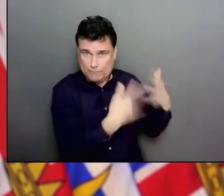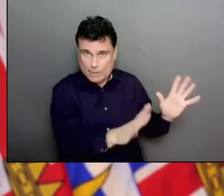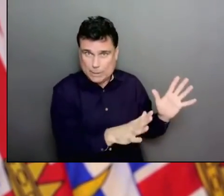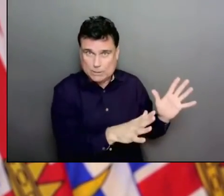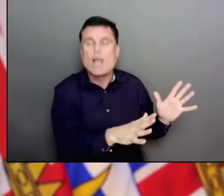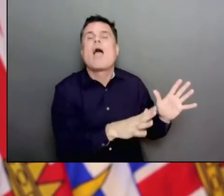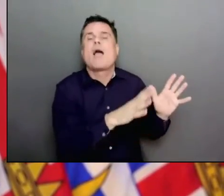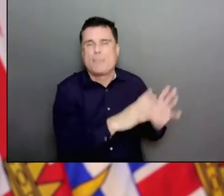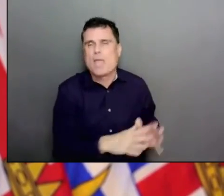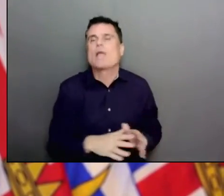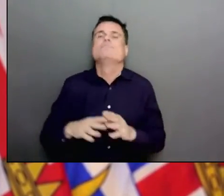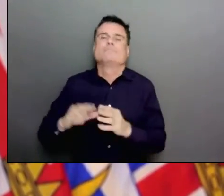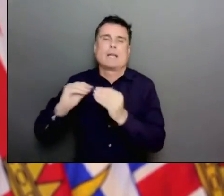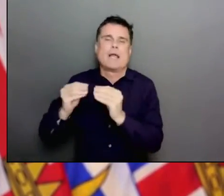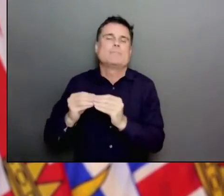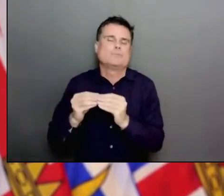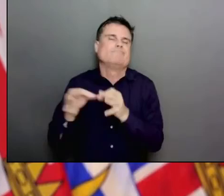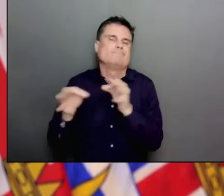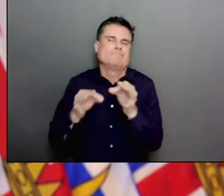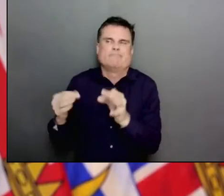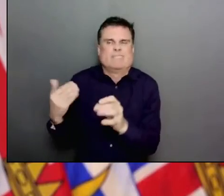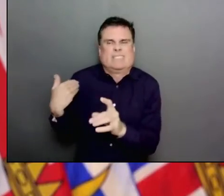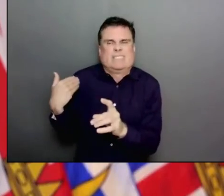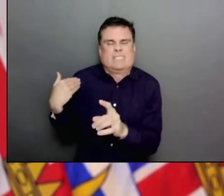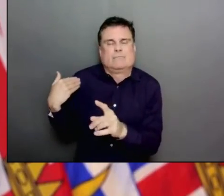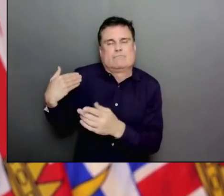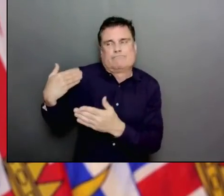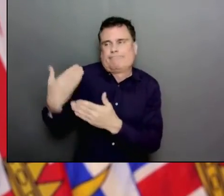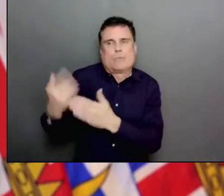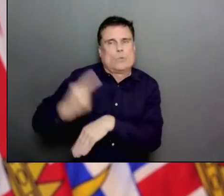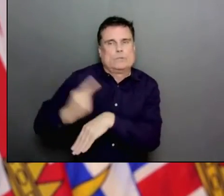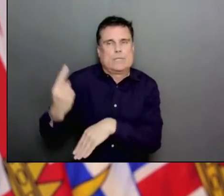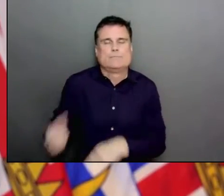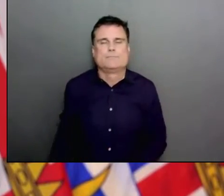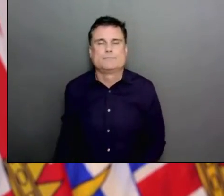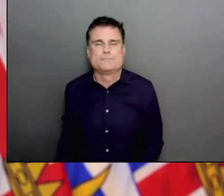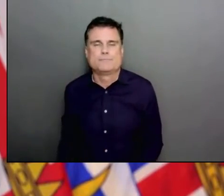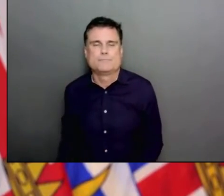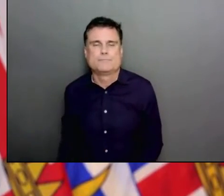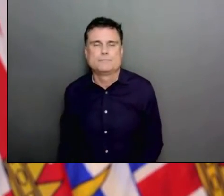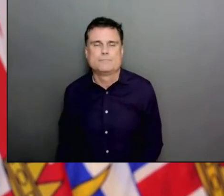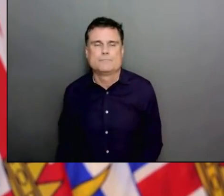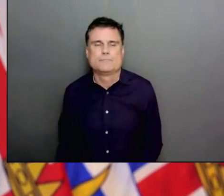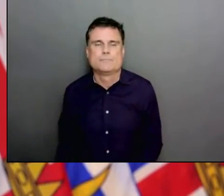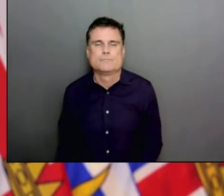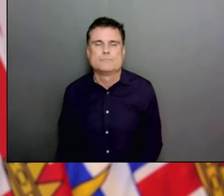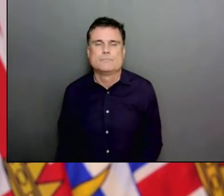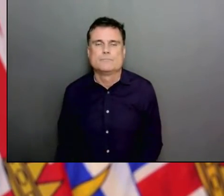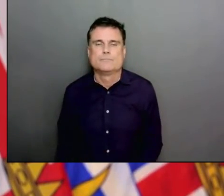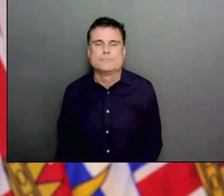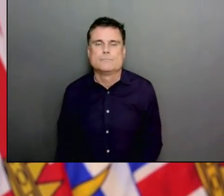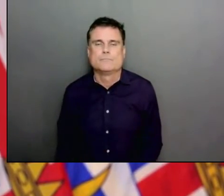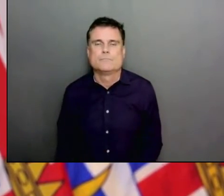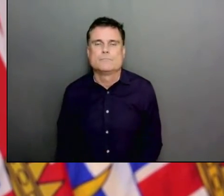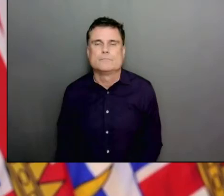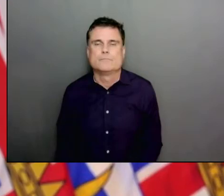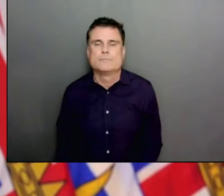happened in our pandemic and bring people up to date. This represents the geographic distribution of